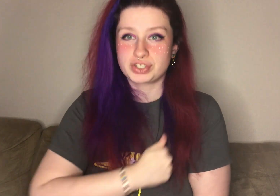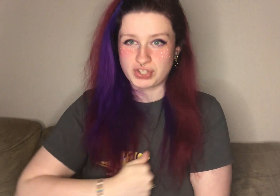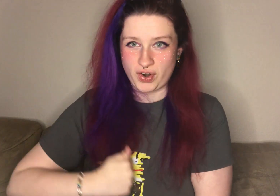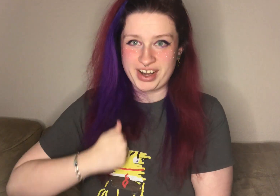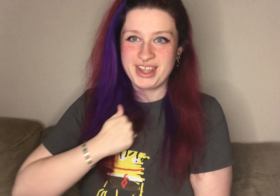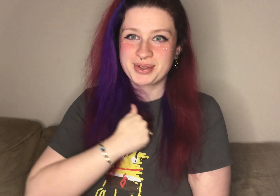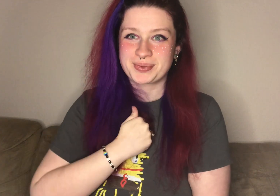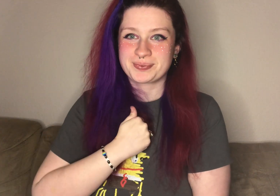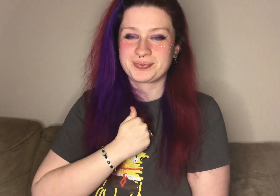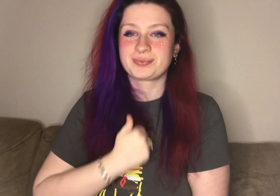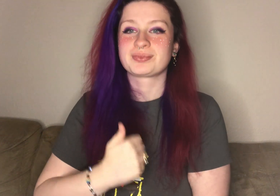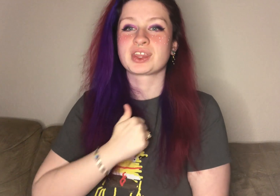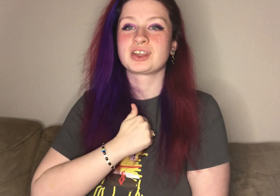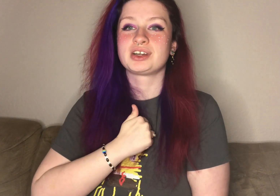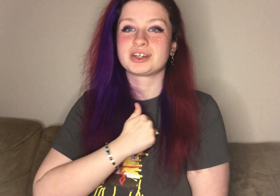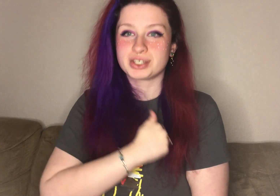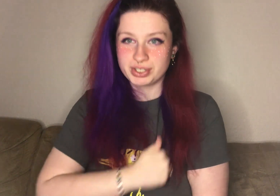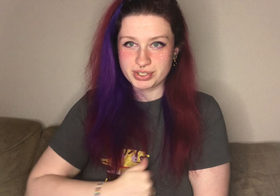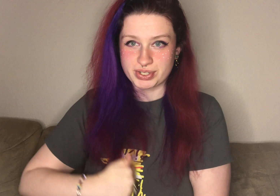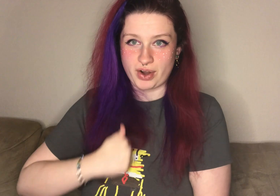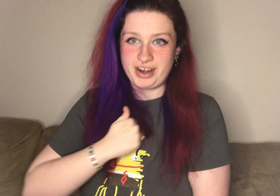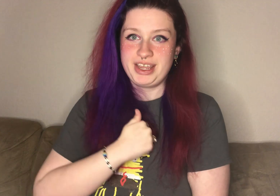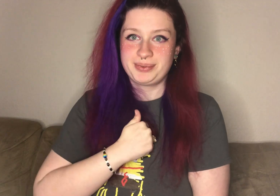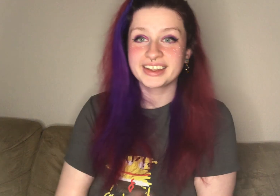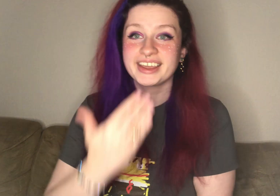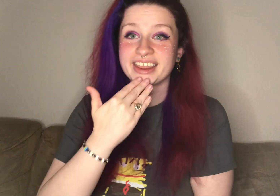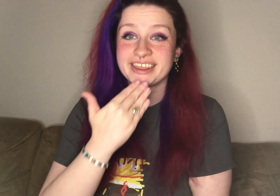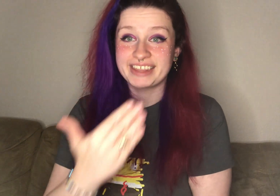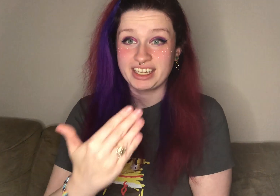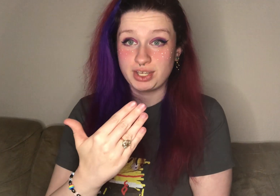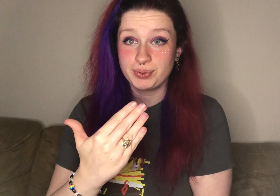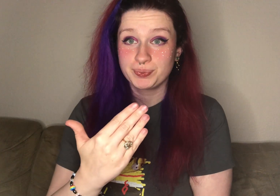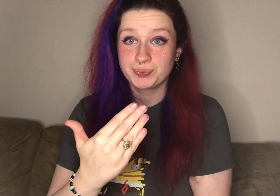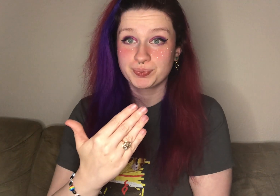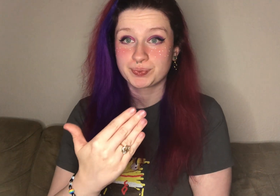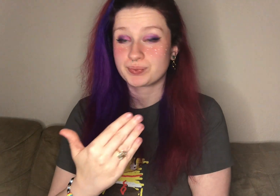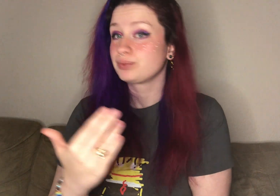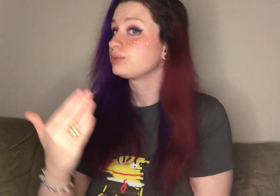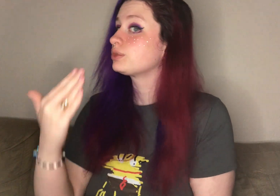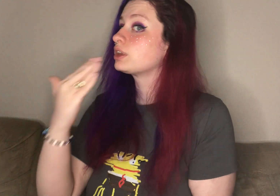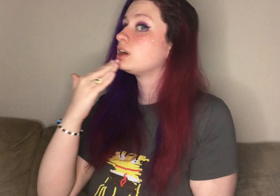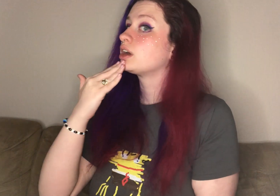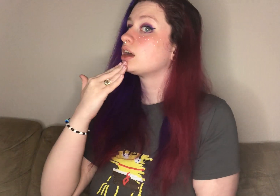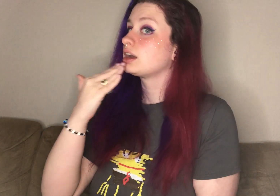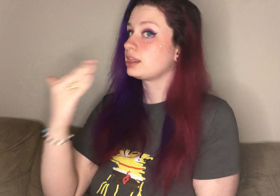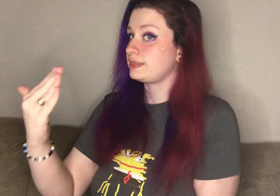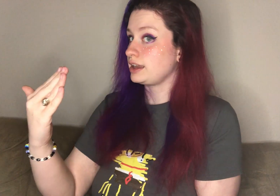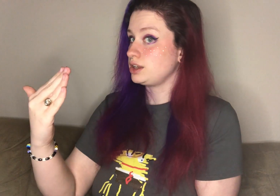sorry sorry thank you thank you